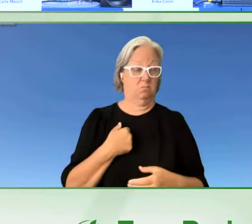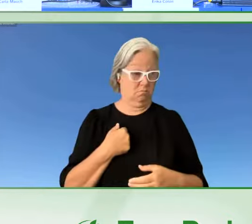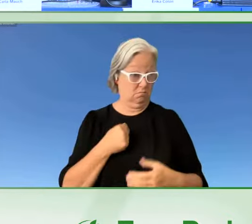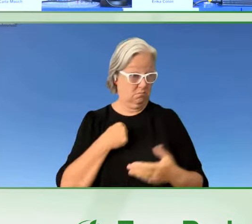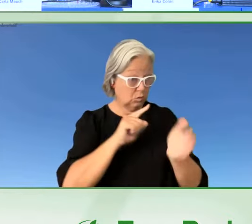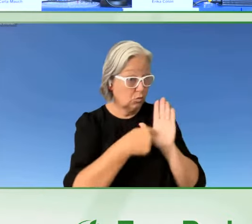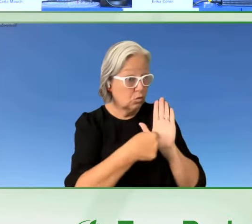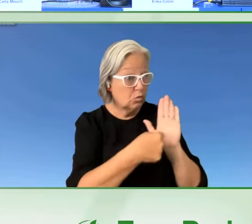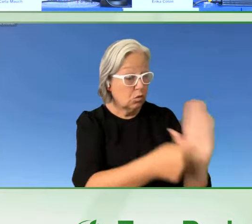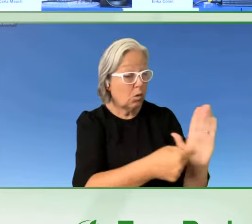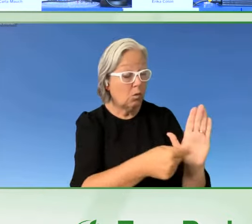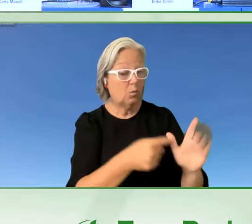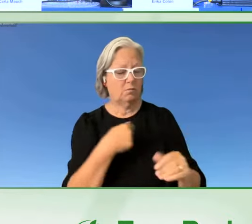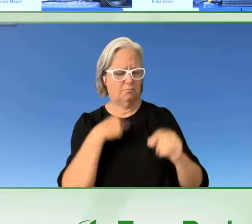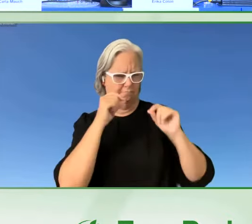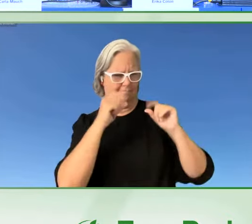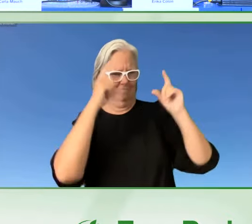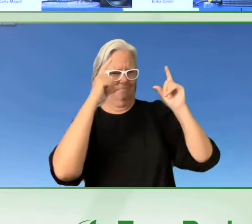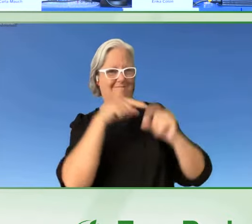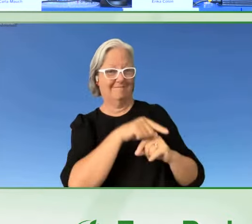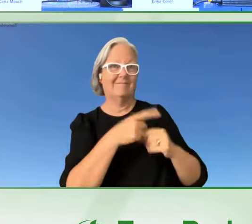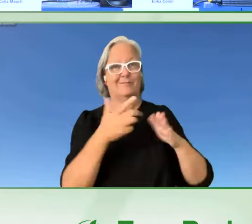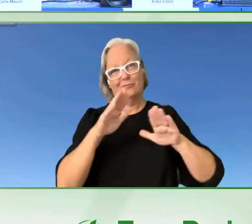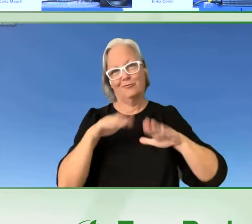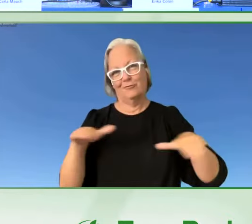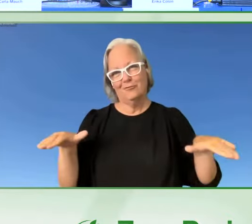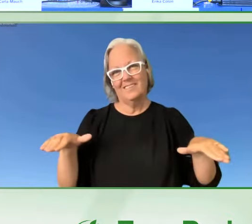our school assembly program.